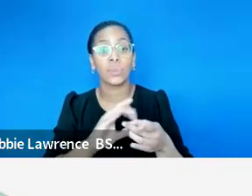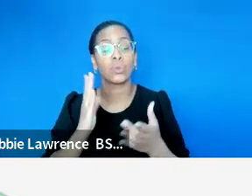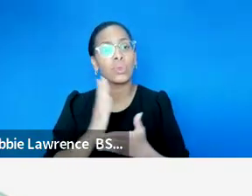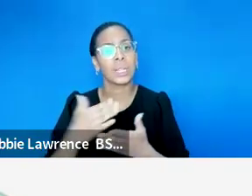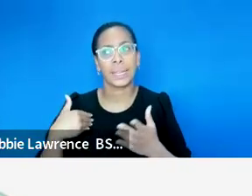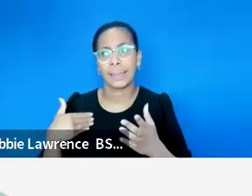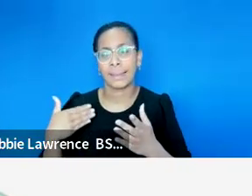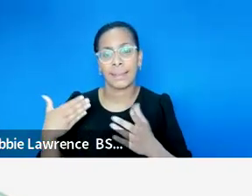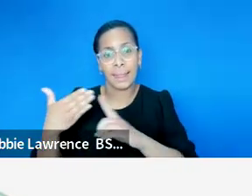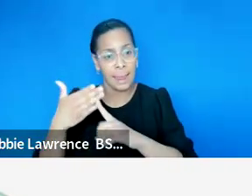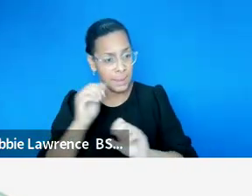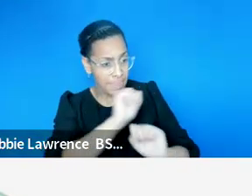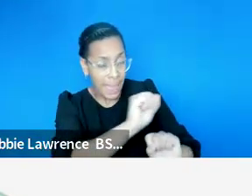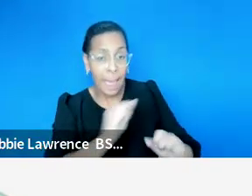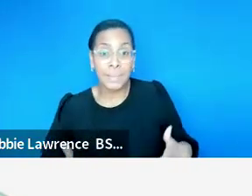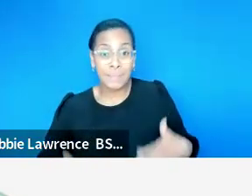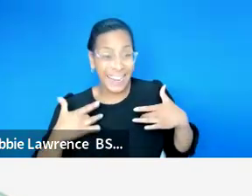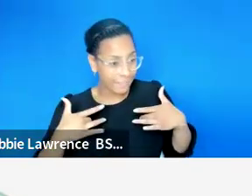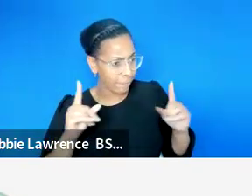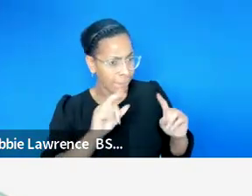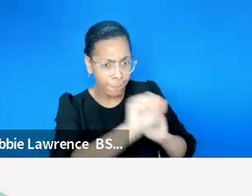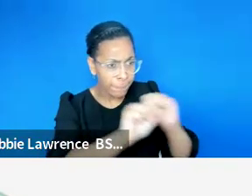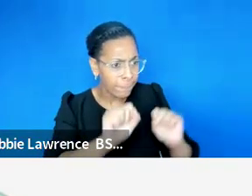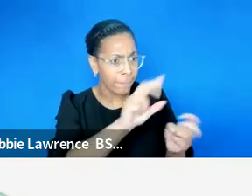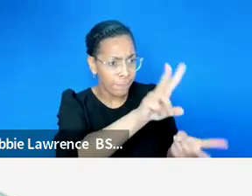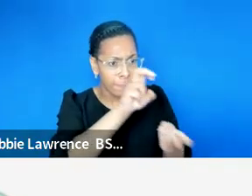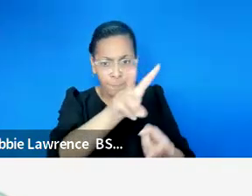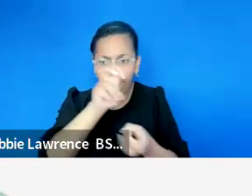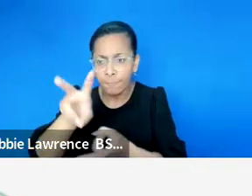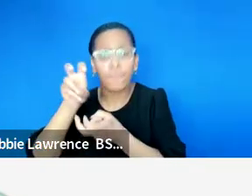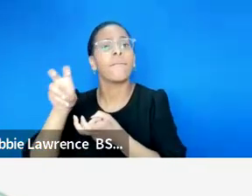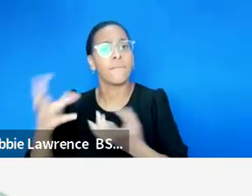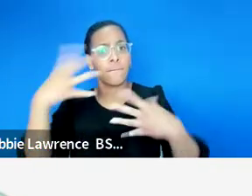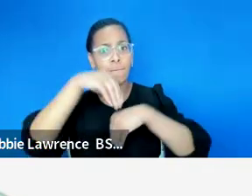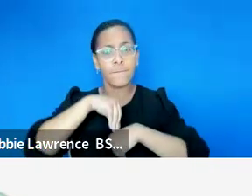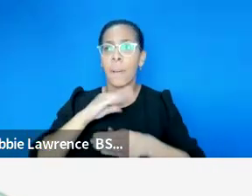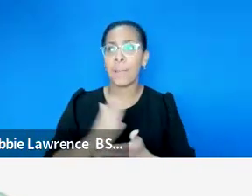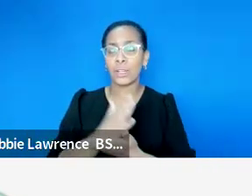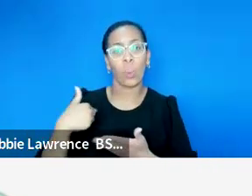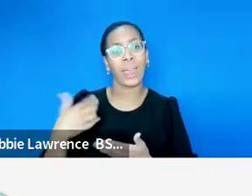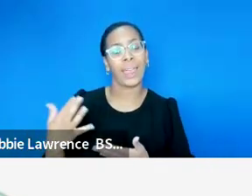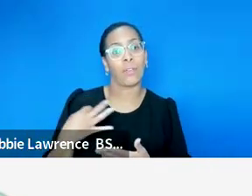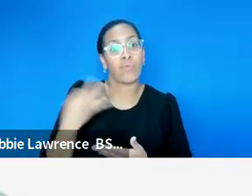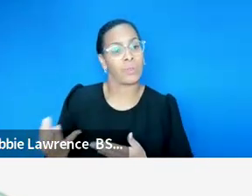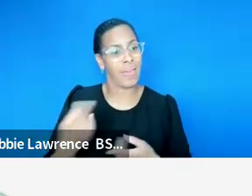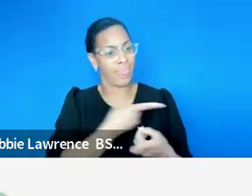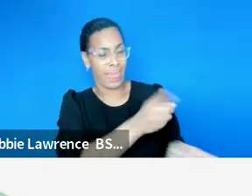perspectives and ensuring that we represent them as whilst colleagues do have